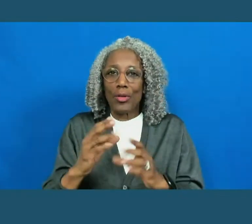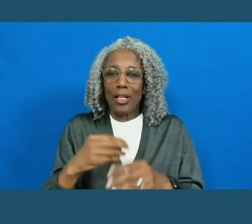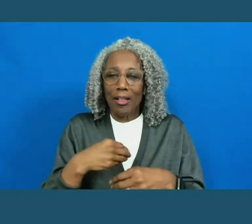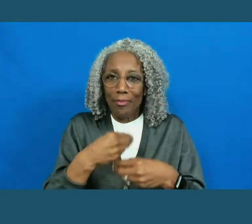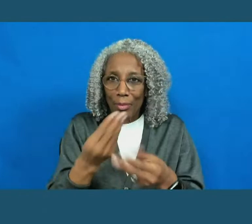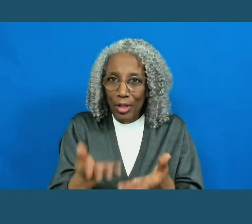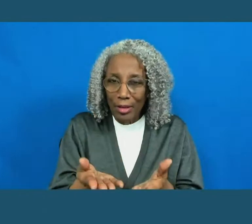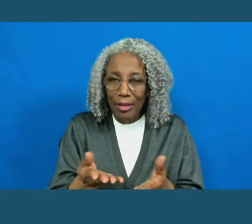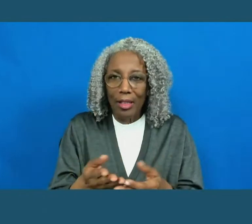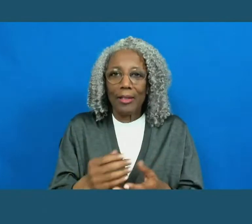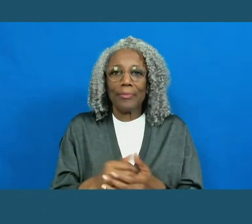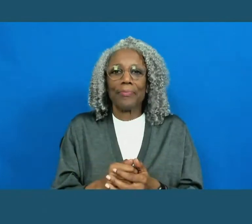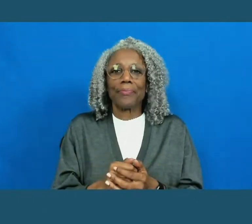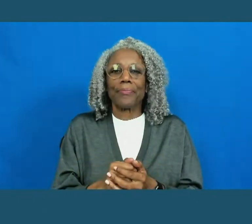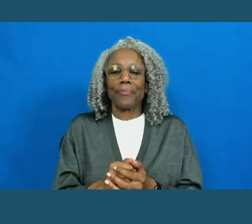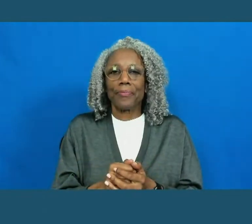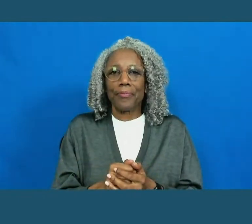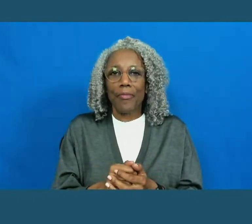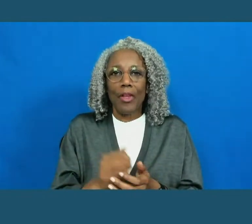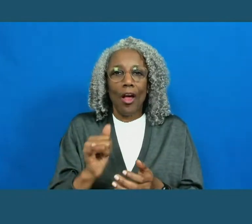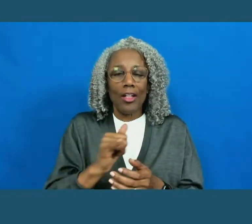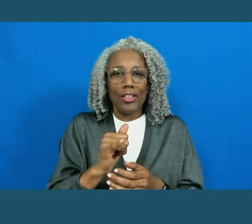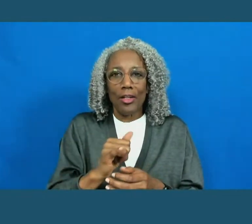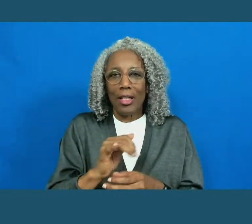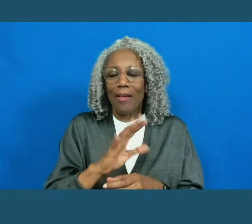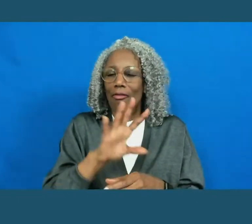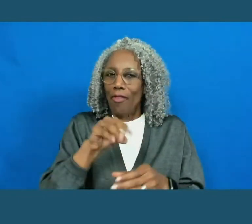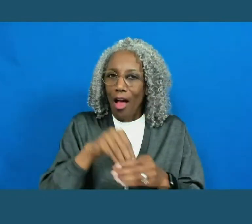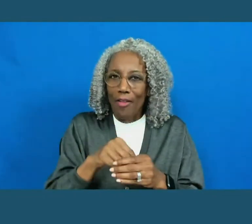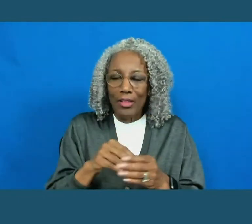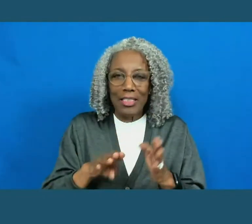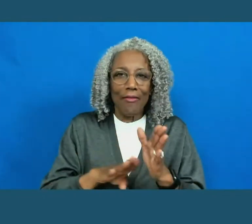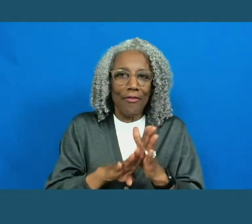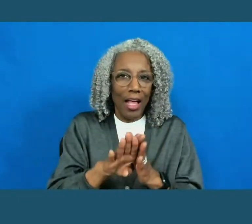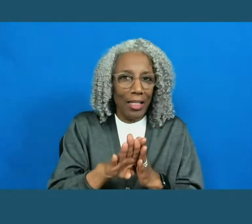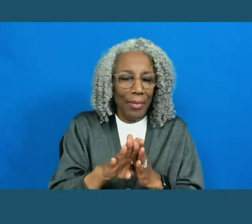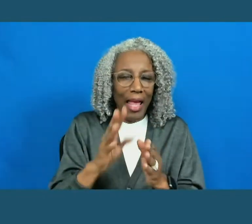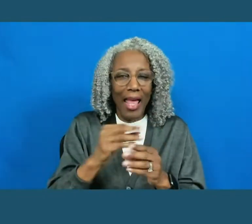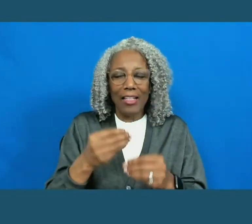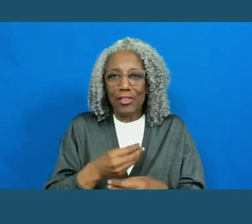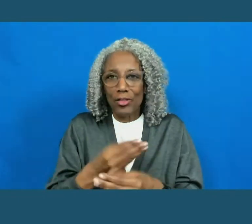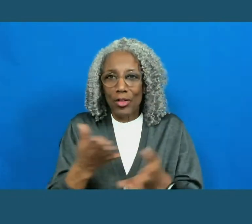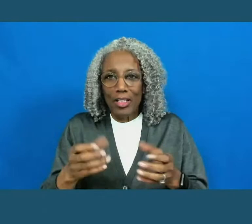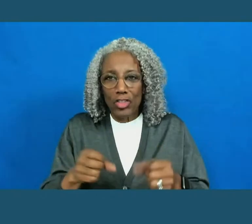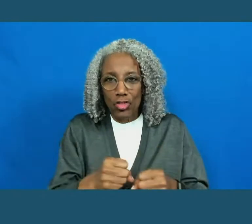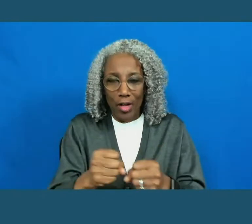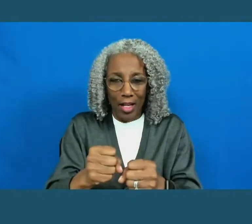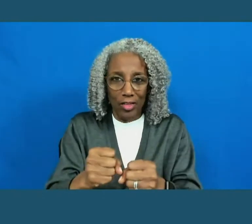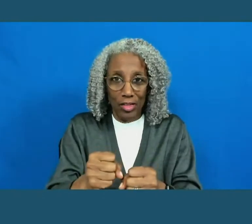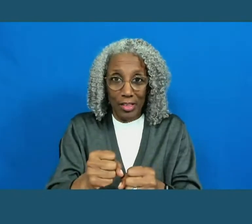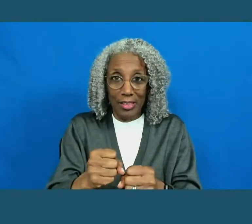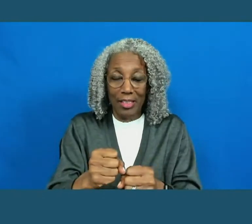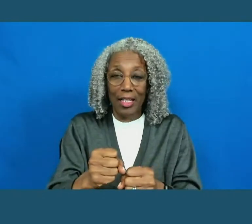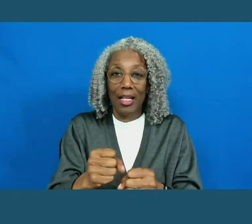student input that is both solicited and reflected in both the development of and the